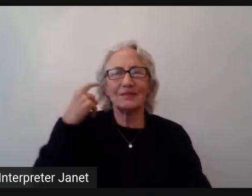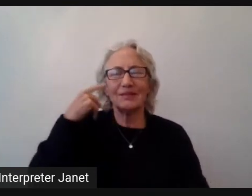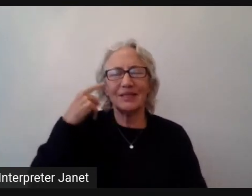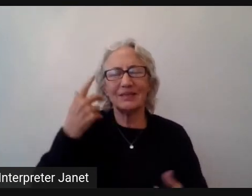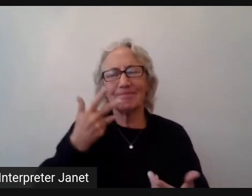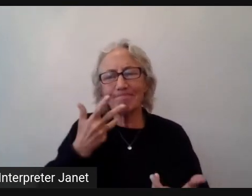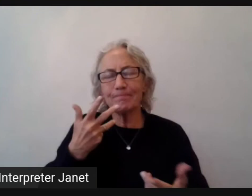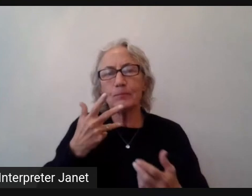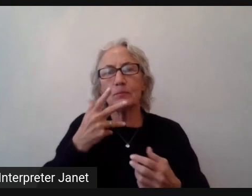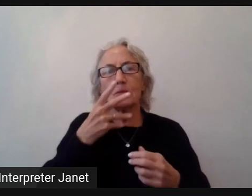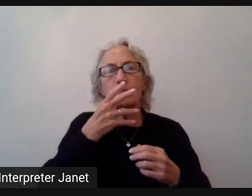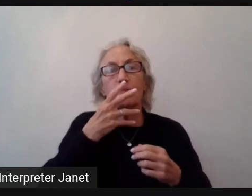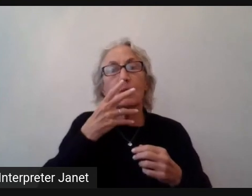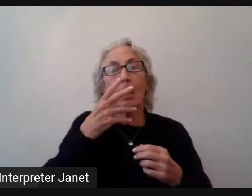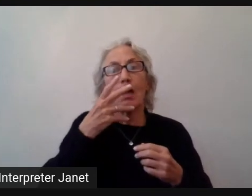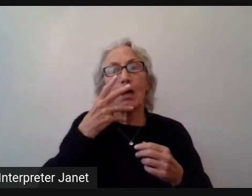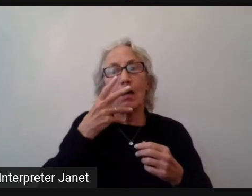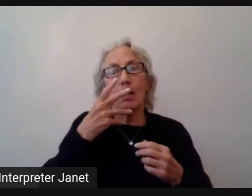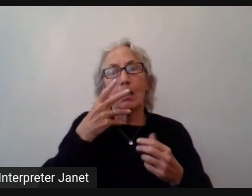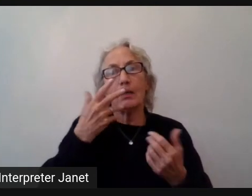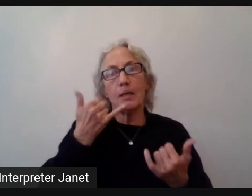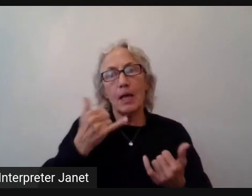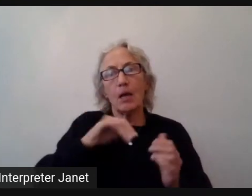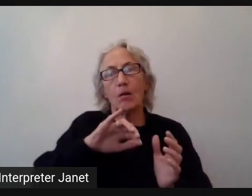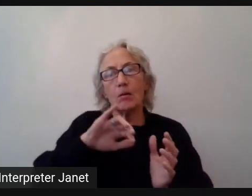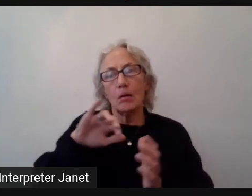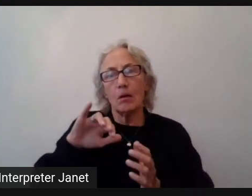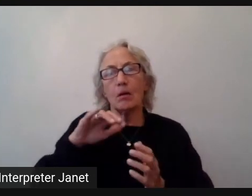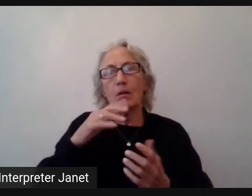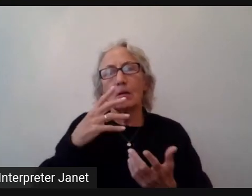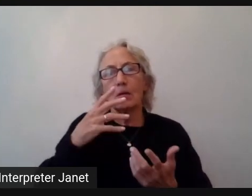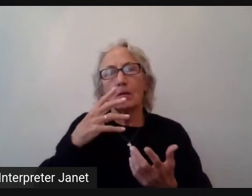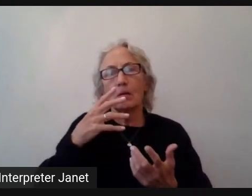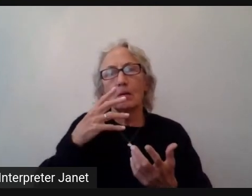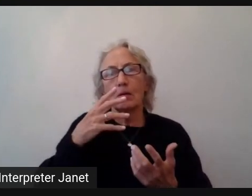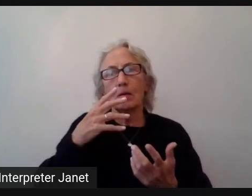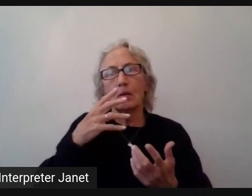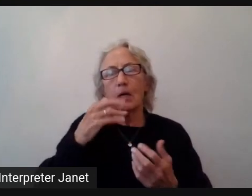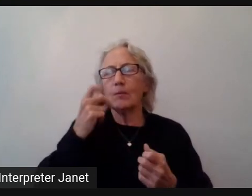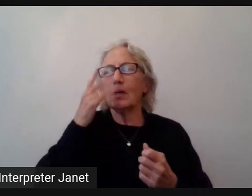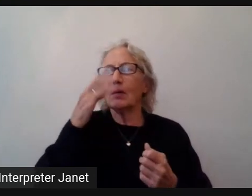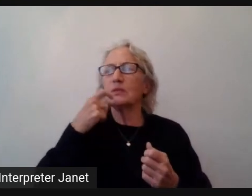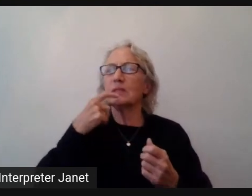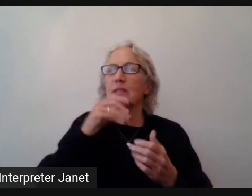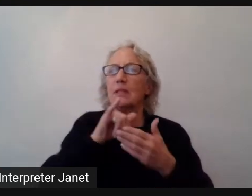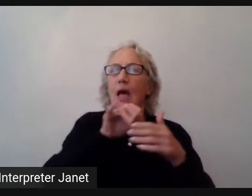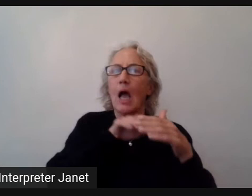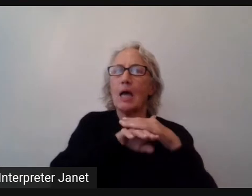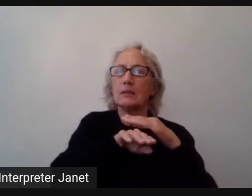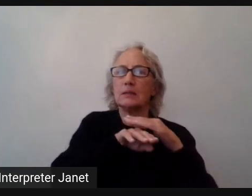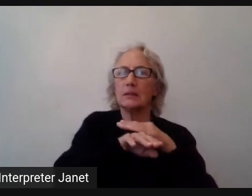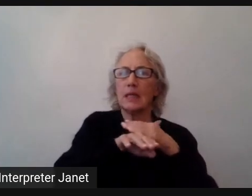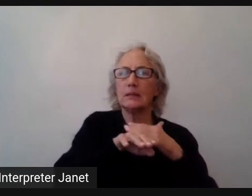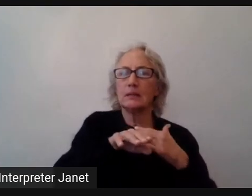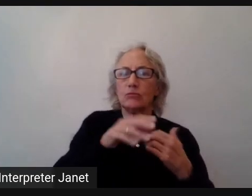Said so, I think that right now accessibility is in focus.